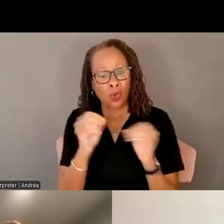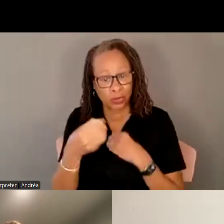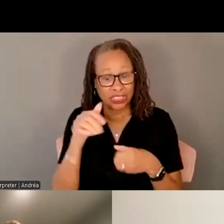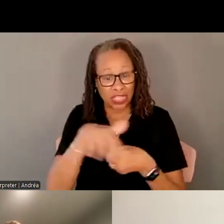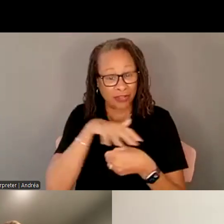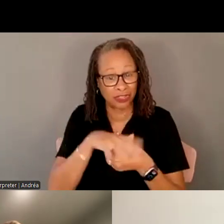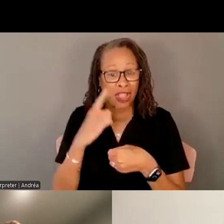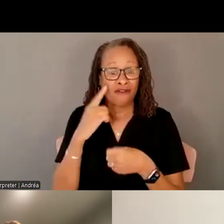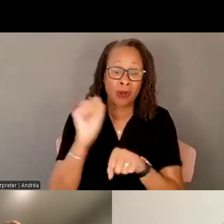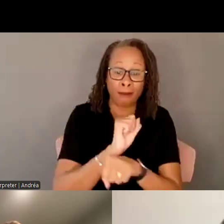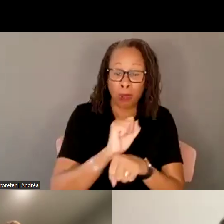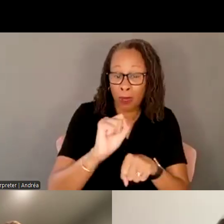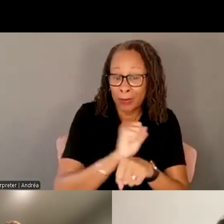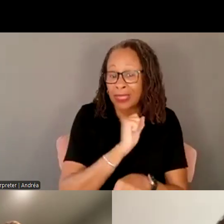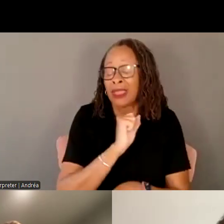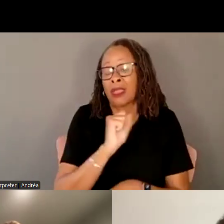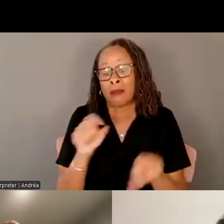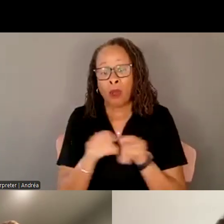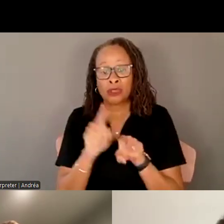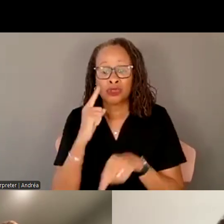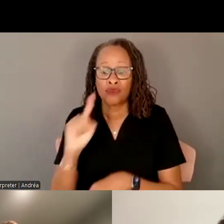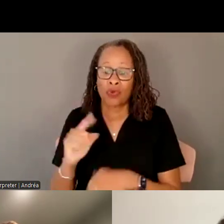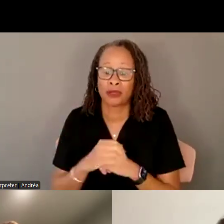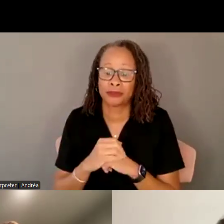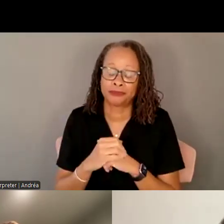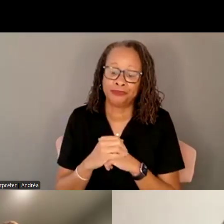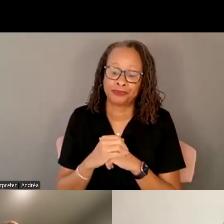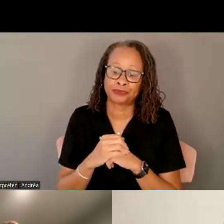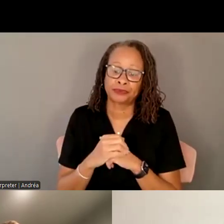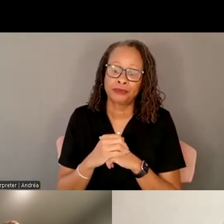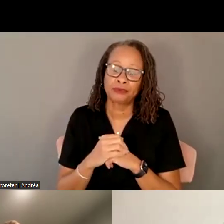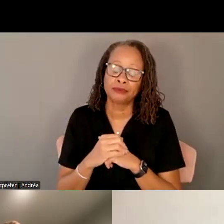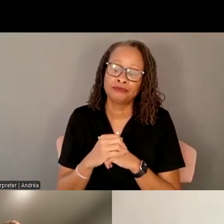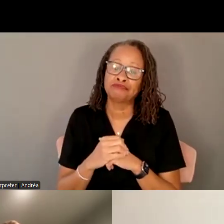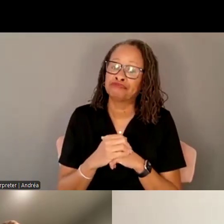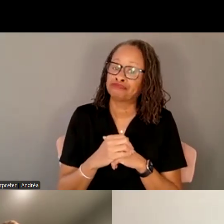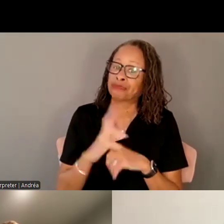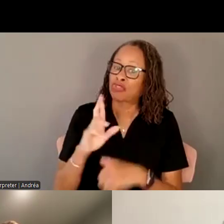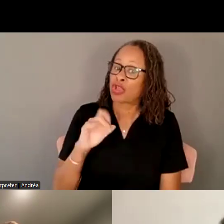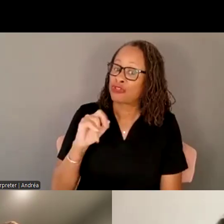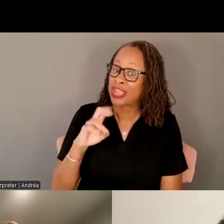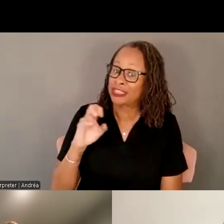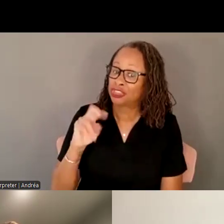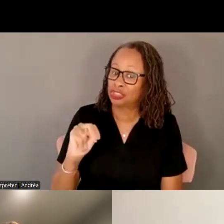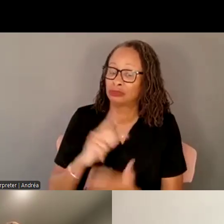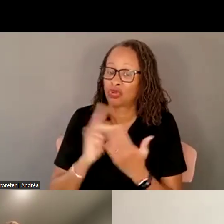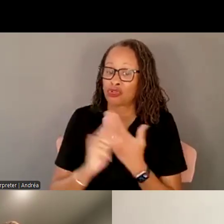for employment, but also for recreation programming, volunteer opportunities,